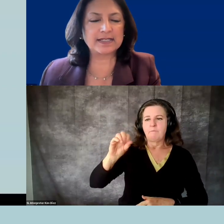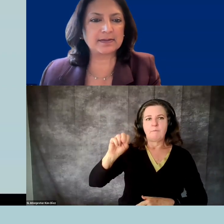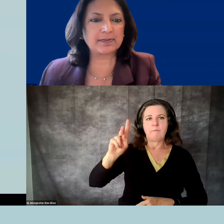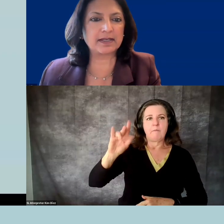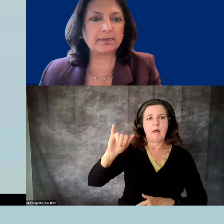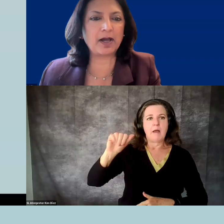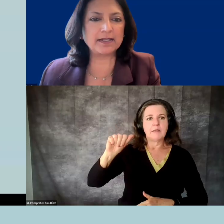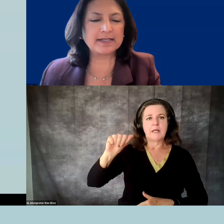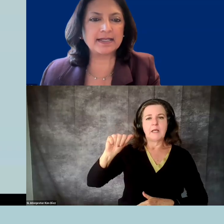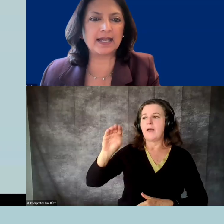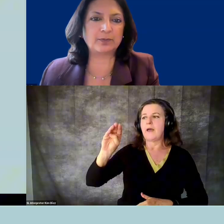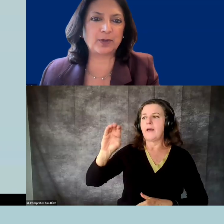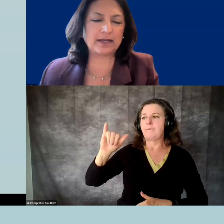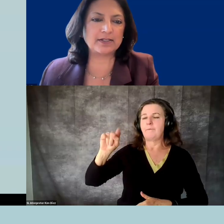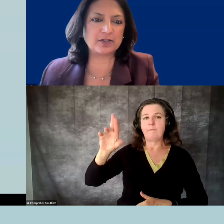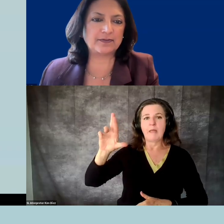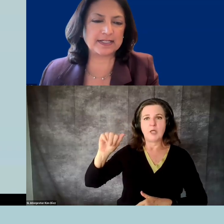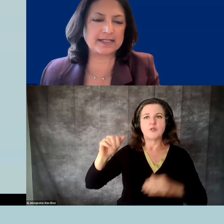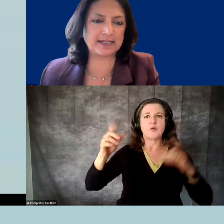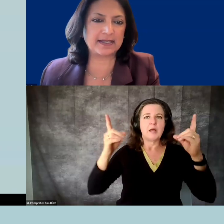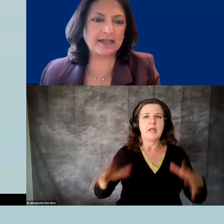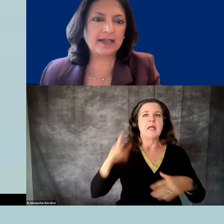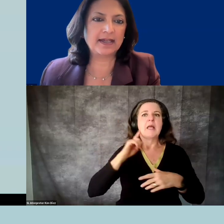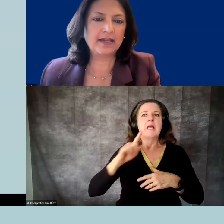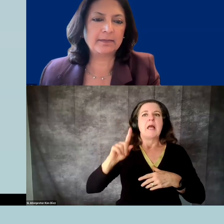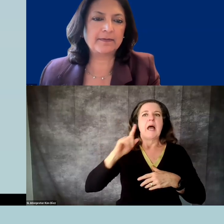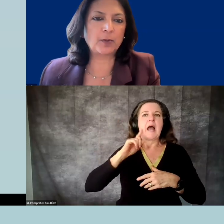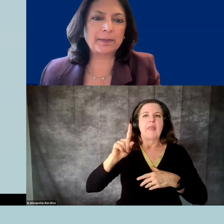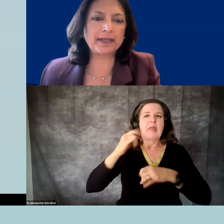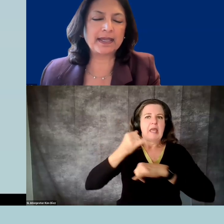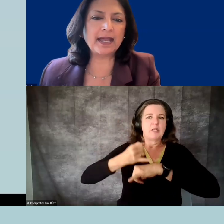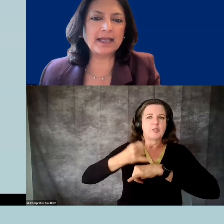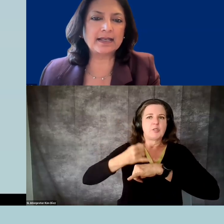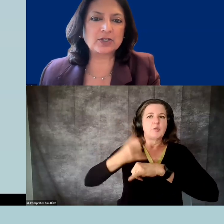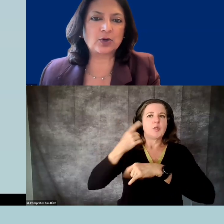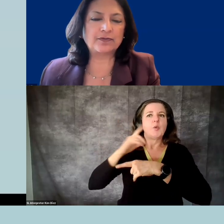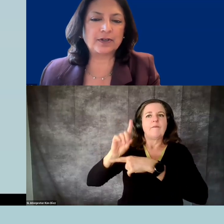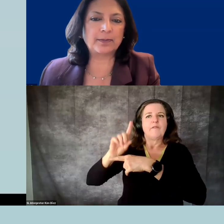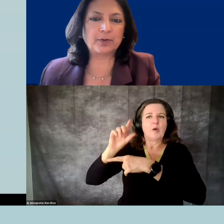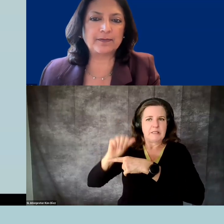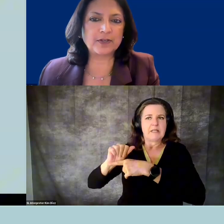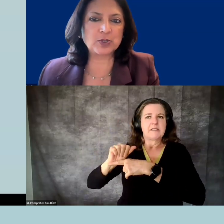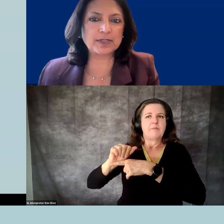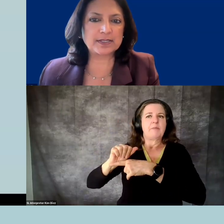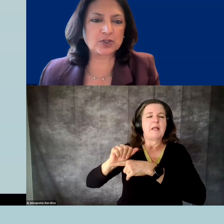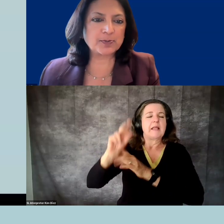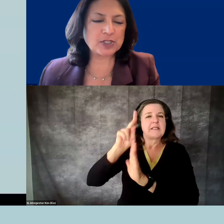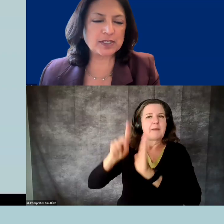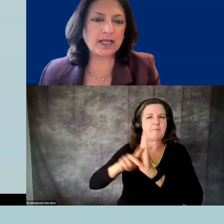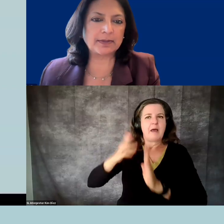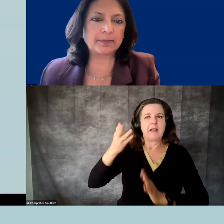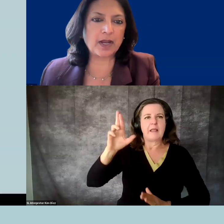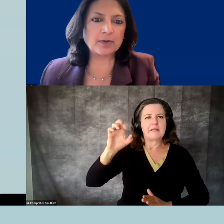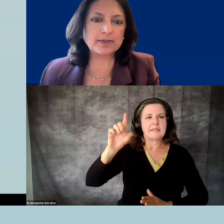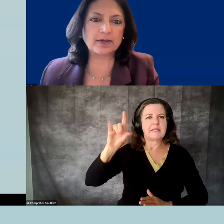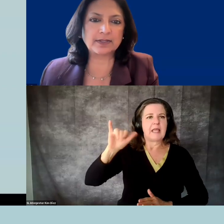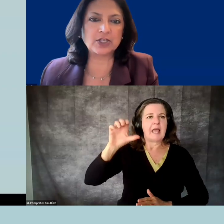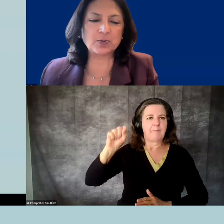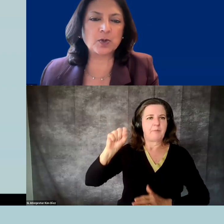for Disability Policy at Brandeis University. Before we begin, I'd like to offer a brief visual description. I'm a brown South Asian